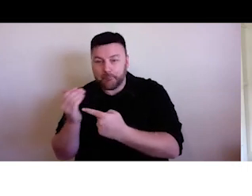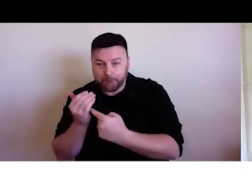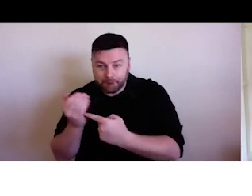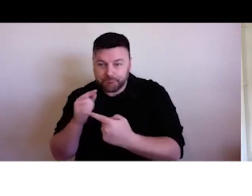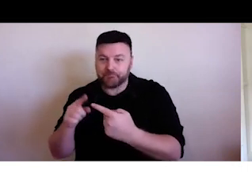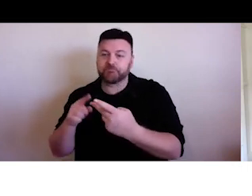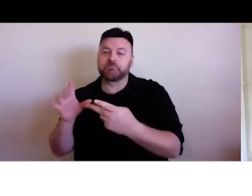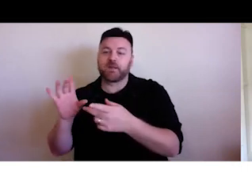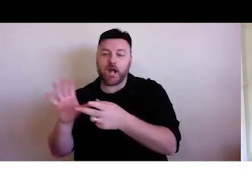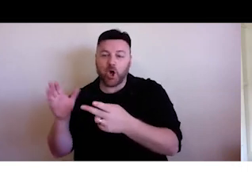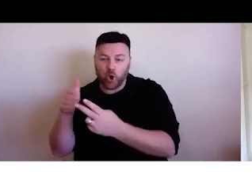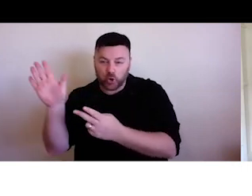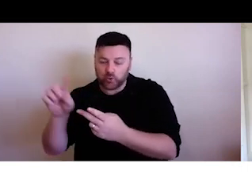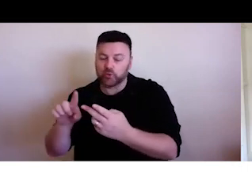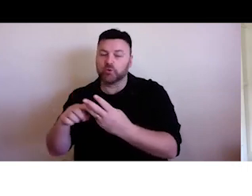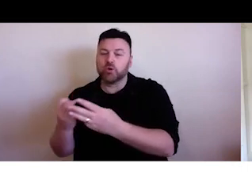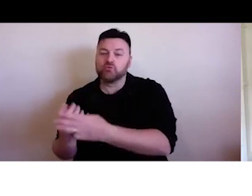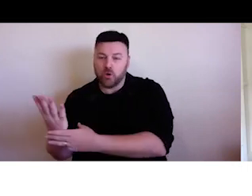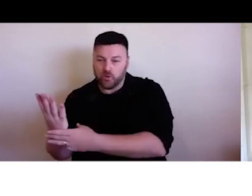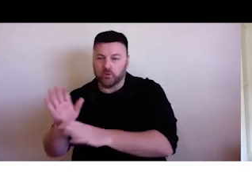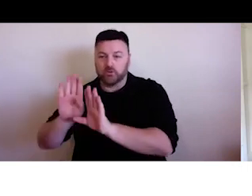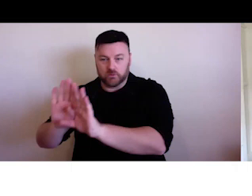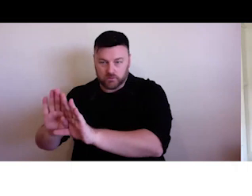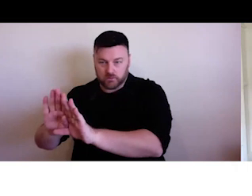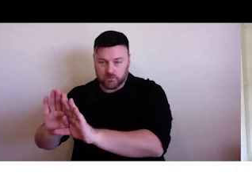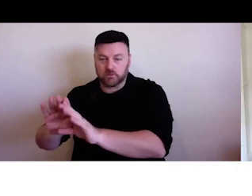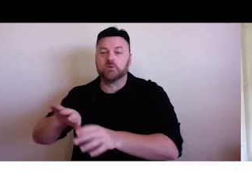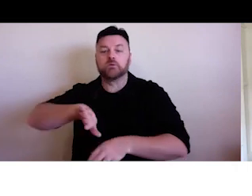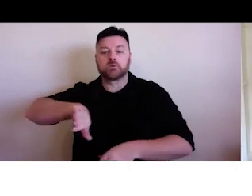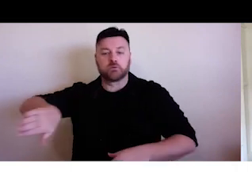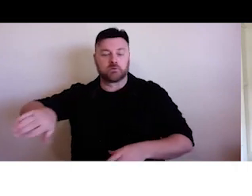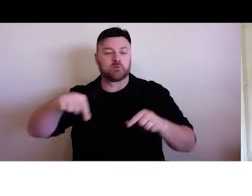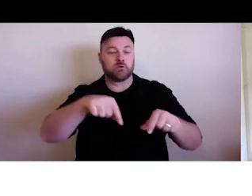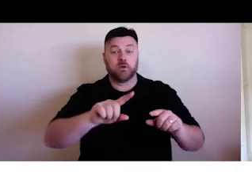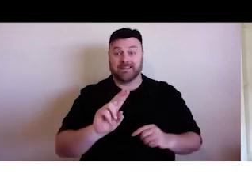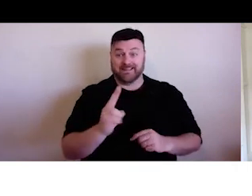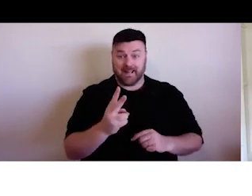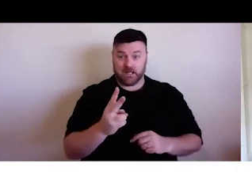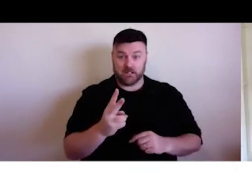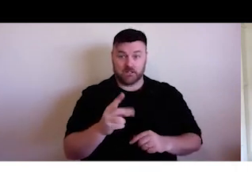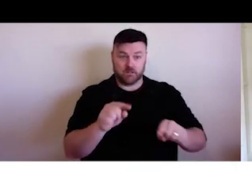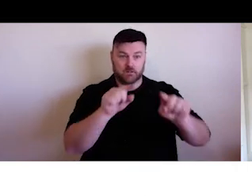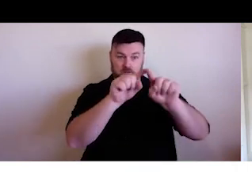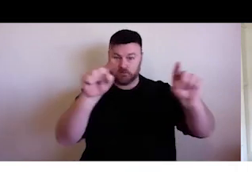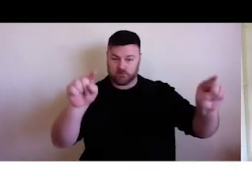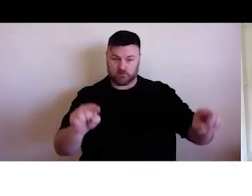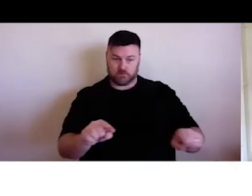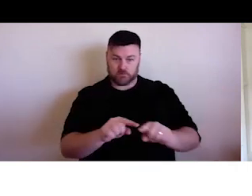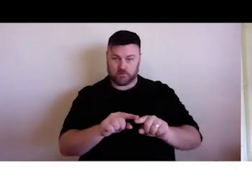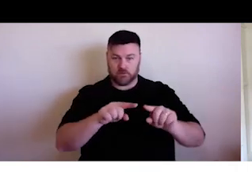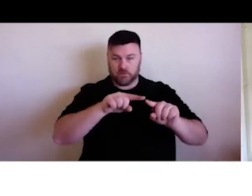do we grow? This second frame does another -